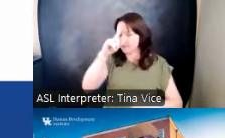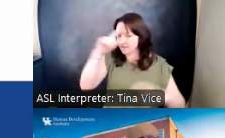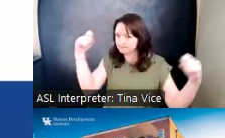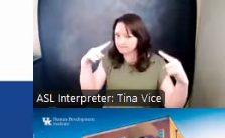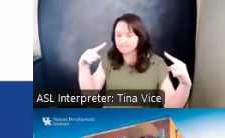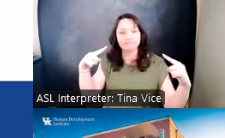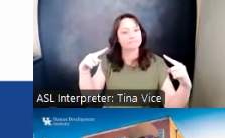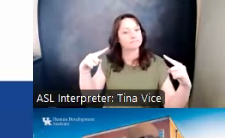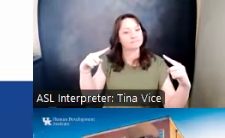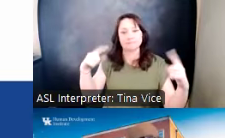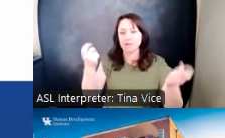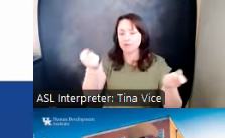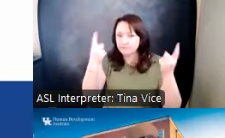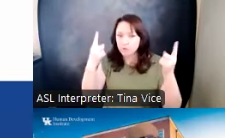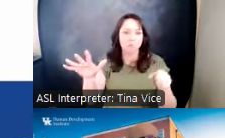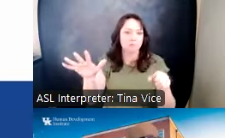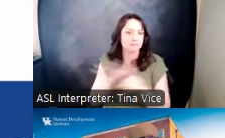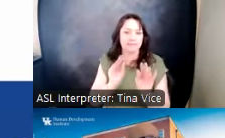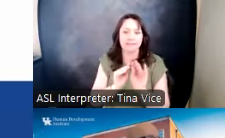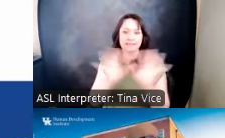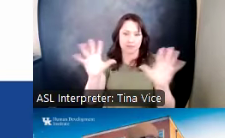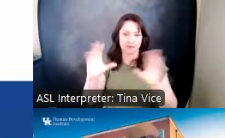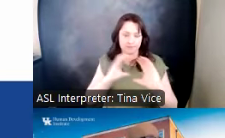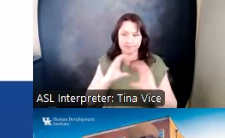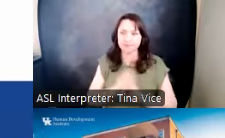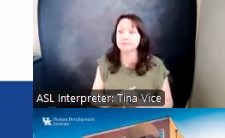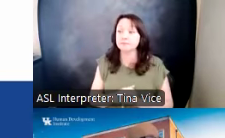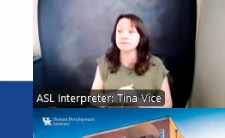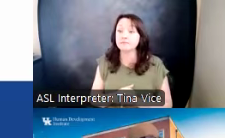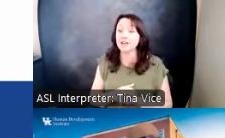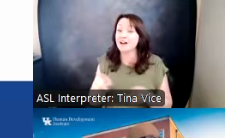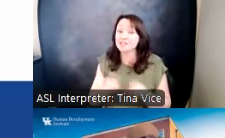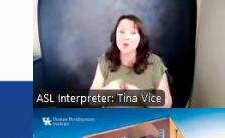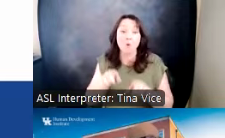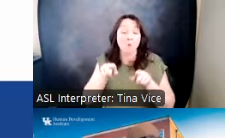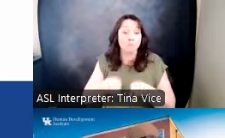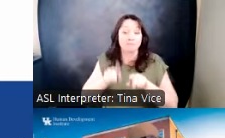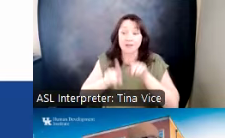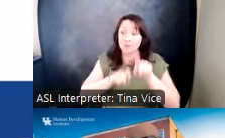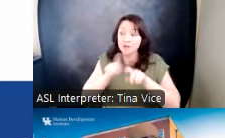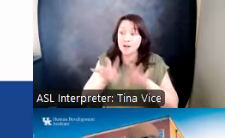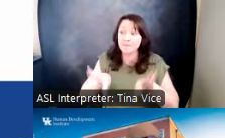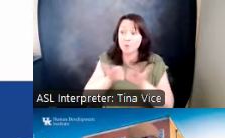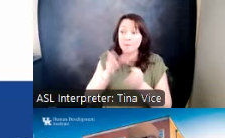understanding. And if we're asking questions, some of the most important asking is identifying the disability and